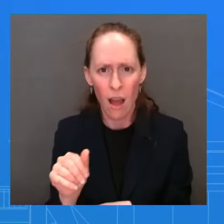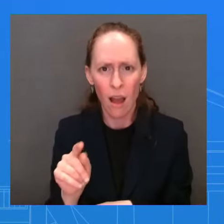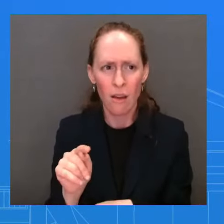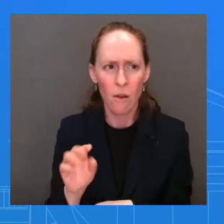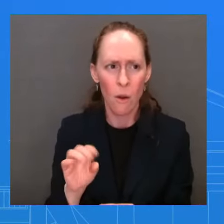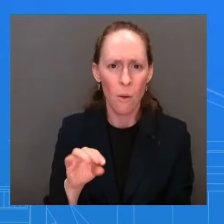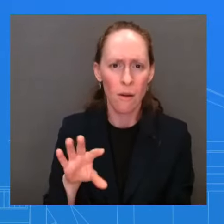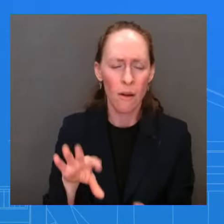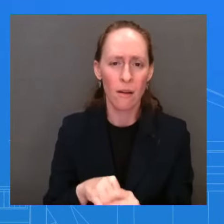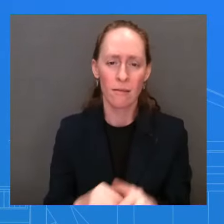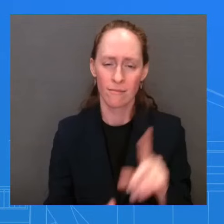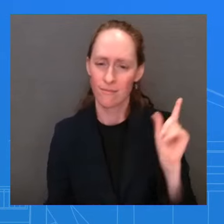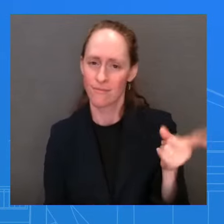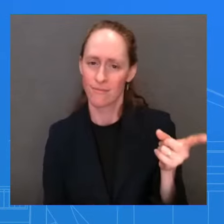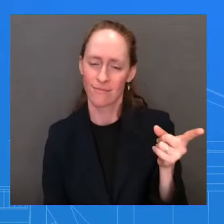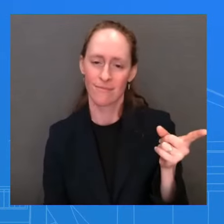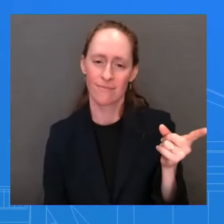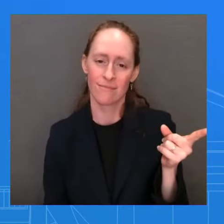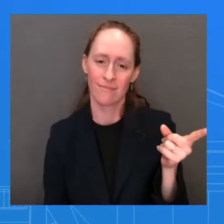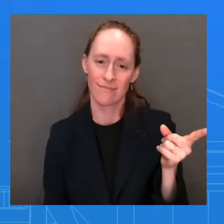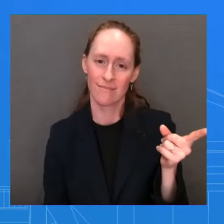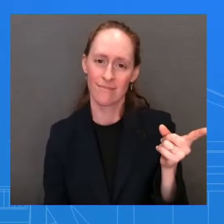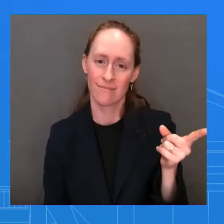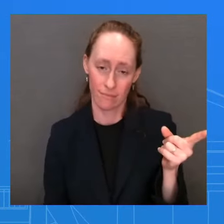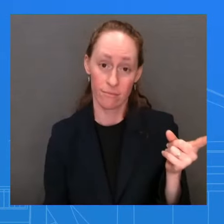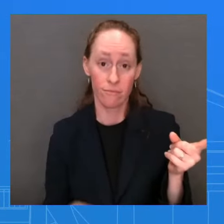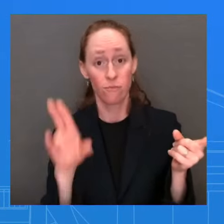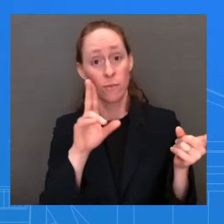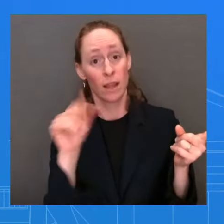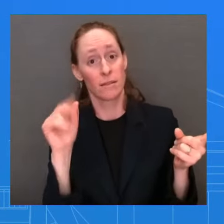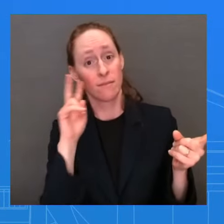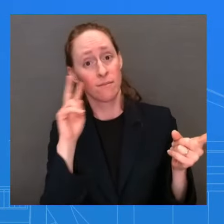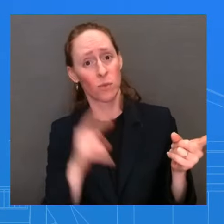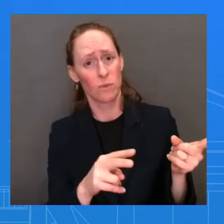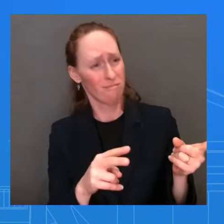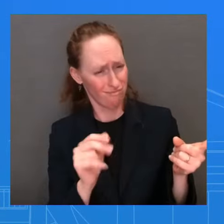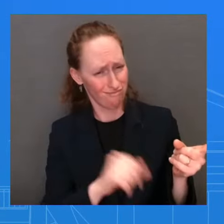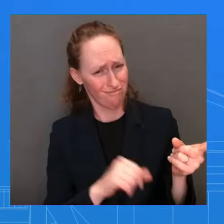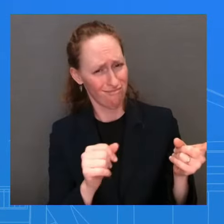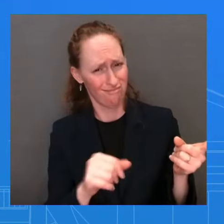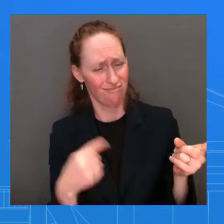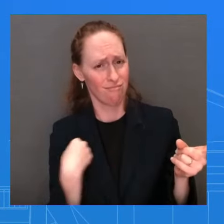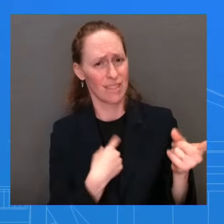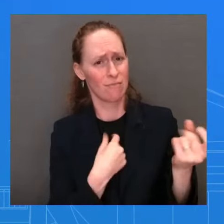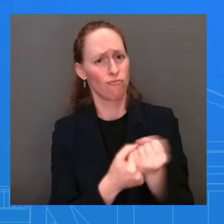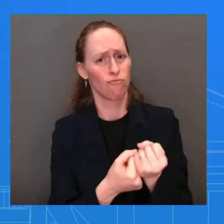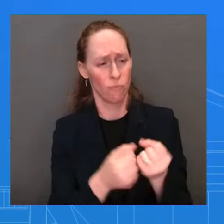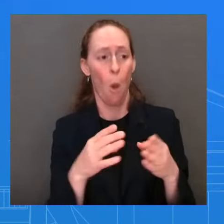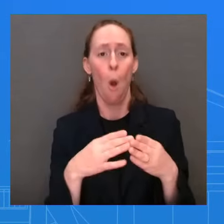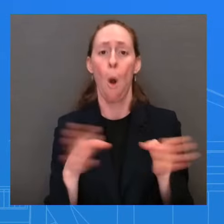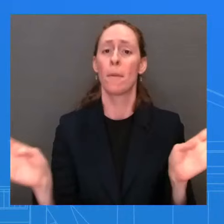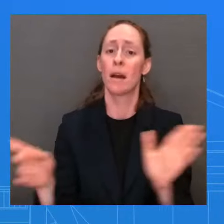has been clear for decades. We support an open-door policy for NATO. And any decision, again, has to be made by the membership